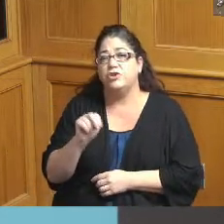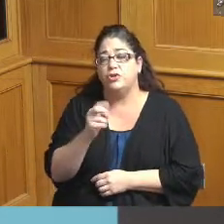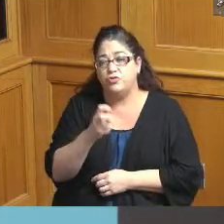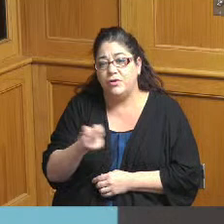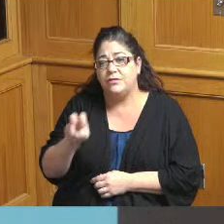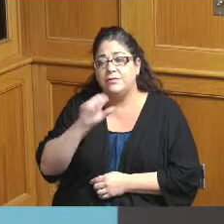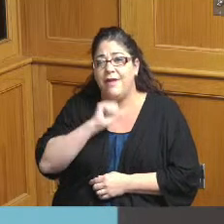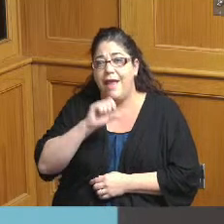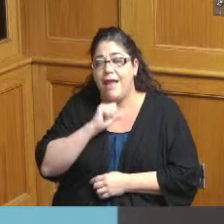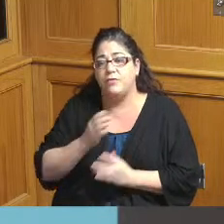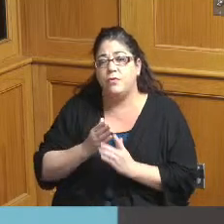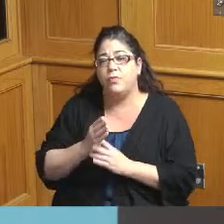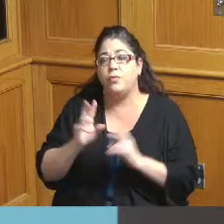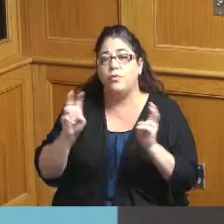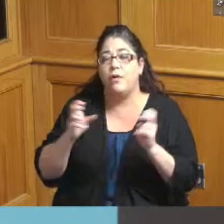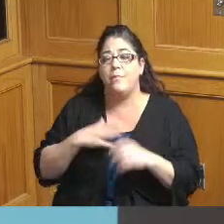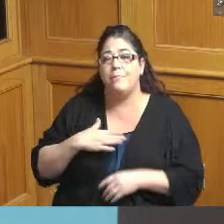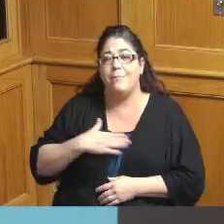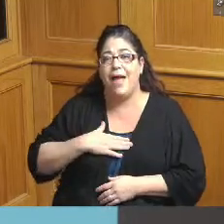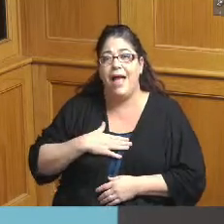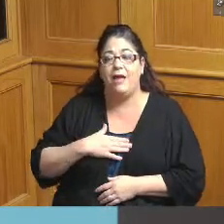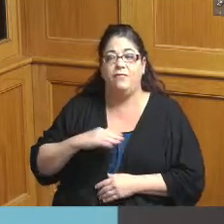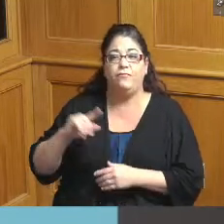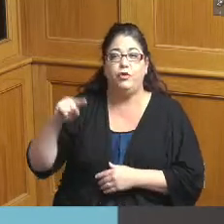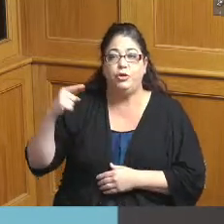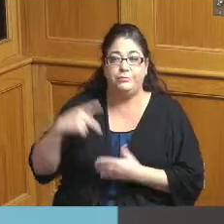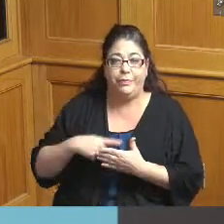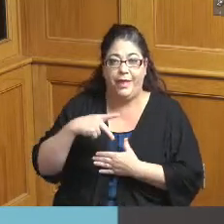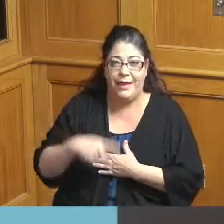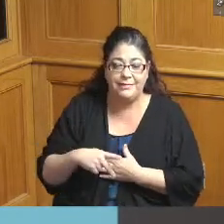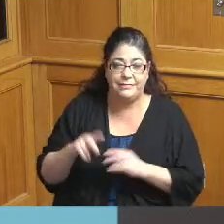through my first place this is an organization that we're partnering with to really do a deep